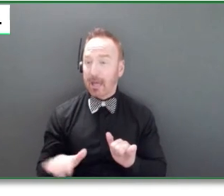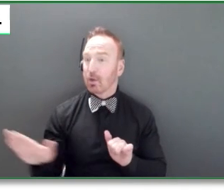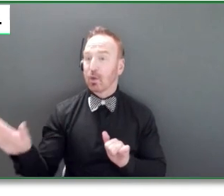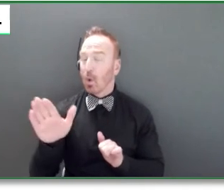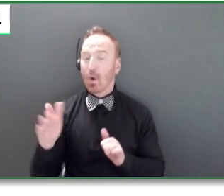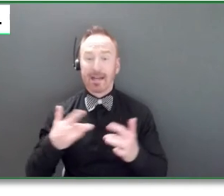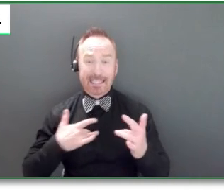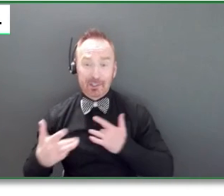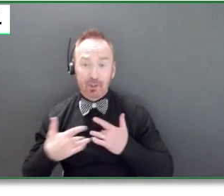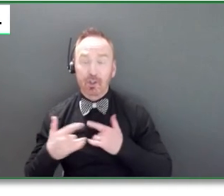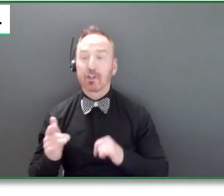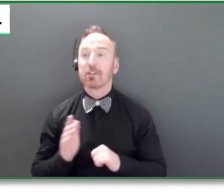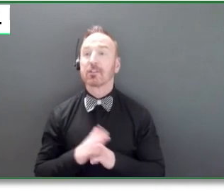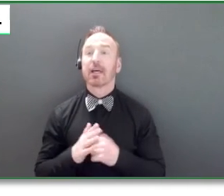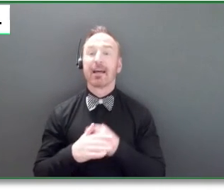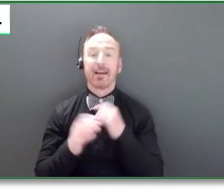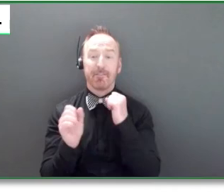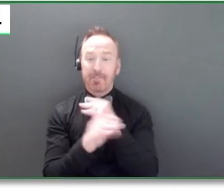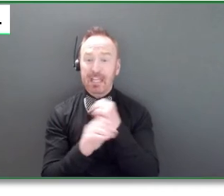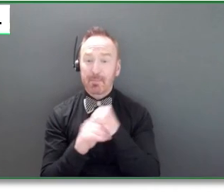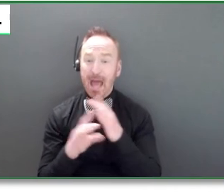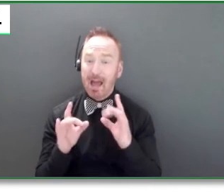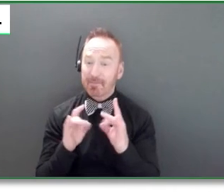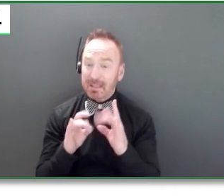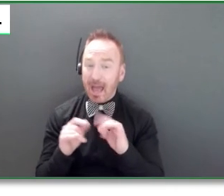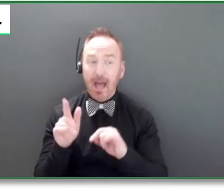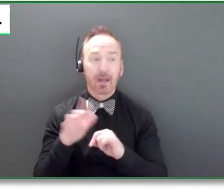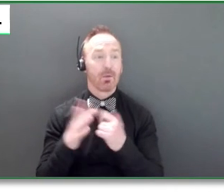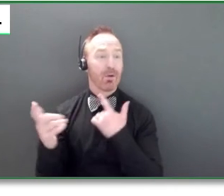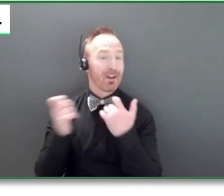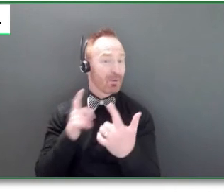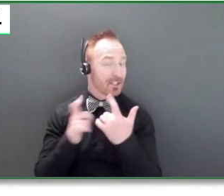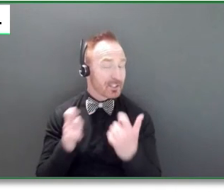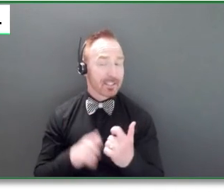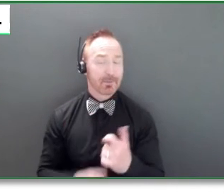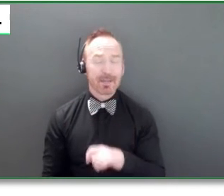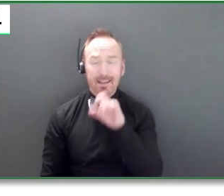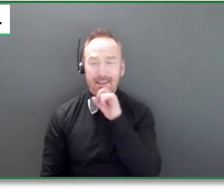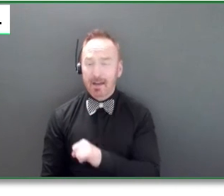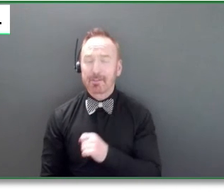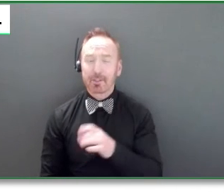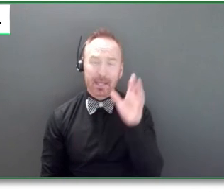questions. We love to hear from everyone. Thank you all again so much.